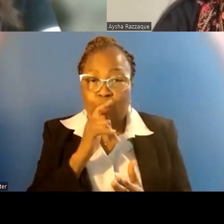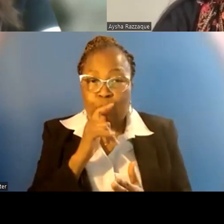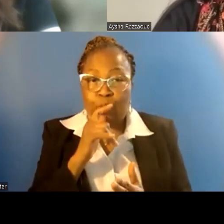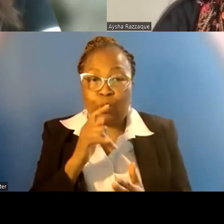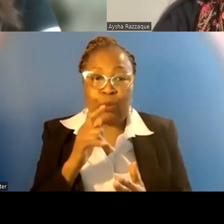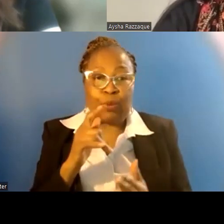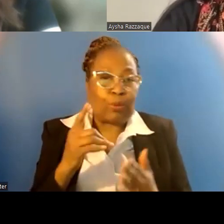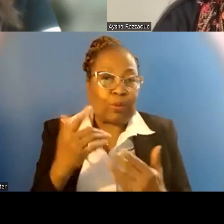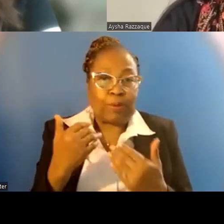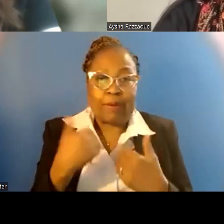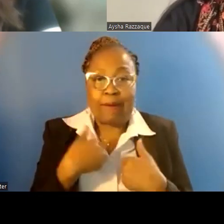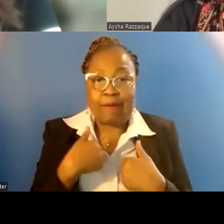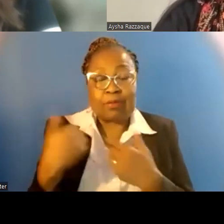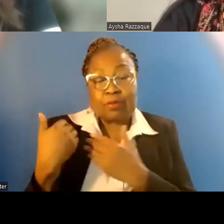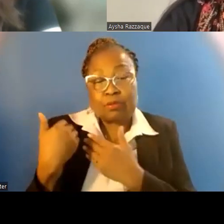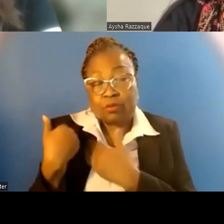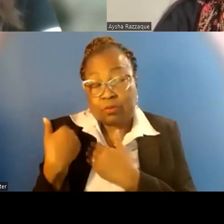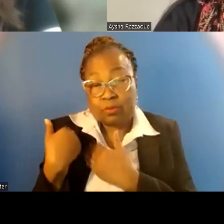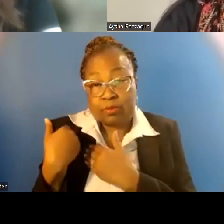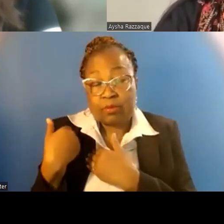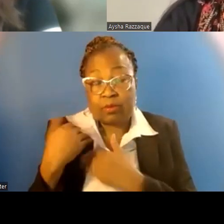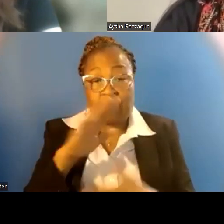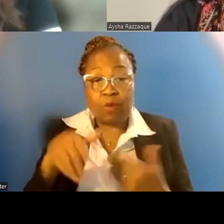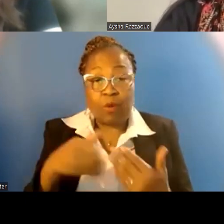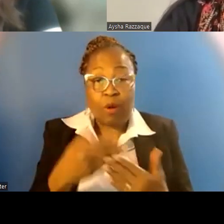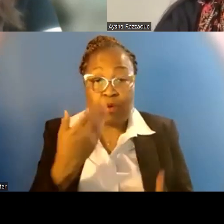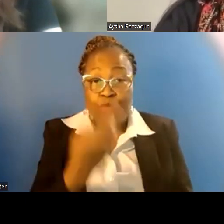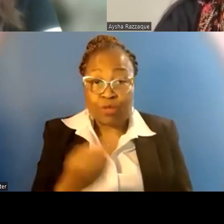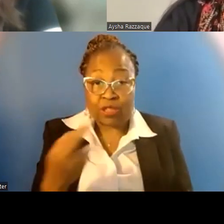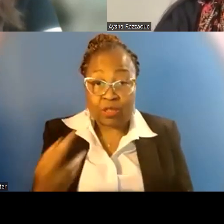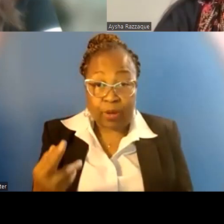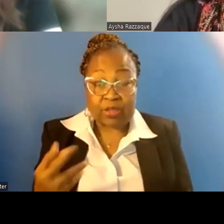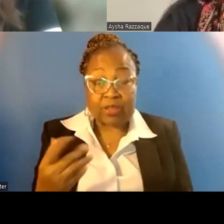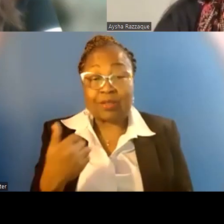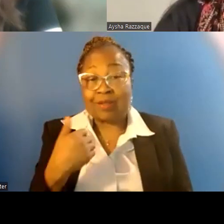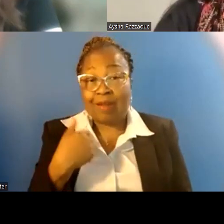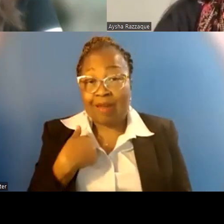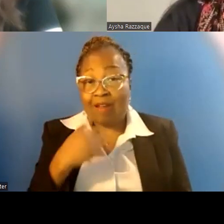all of the resources and holding all of the labor associated